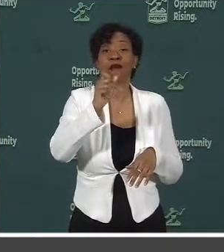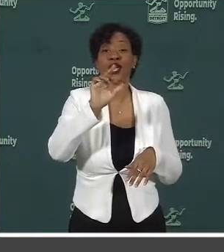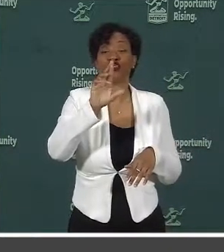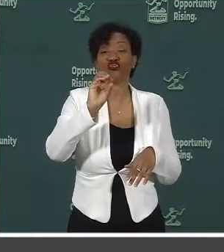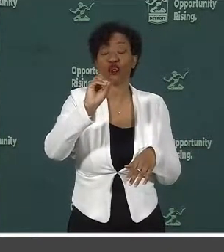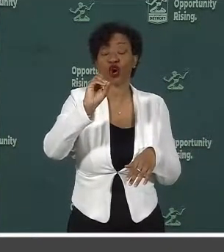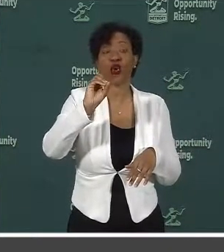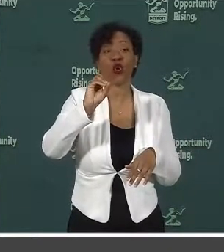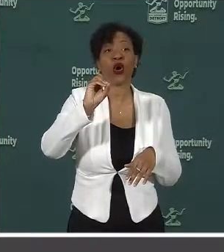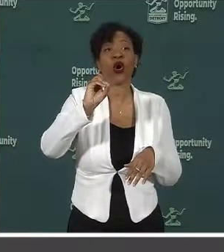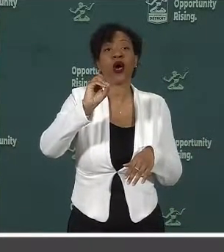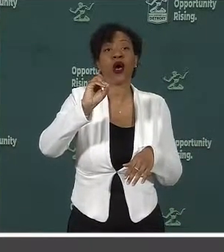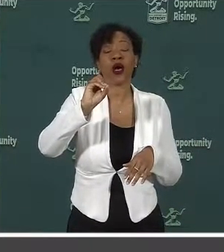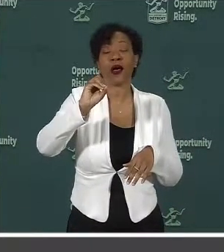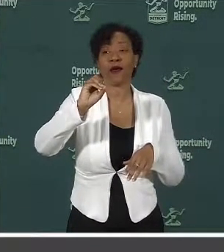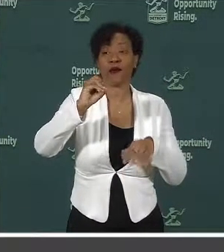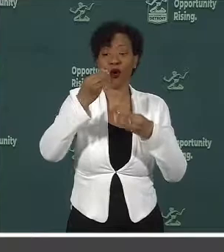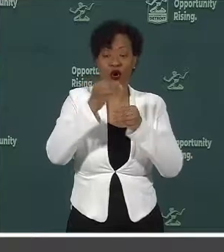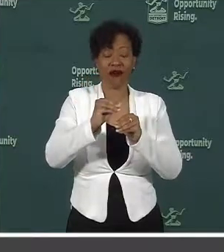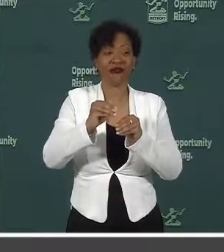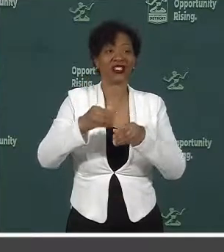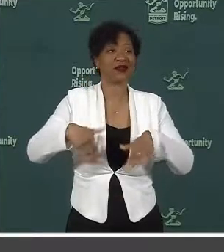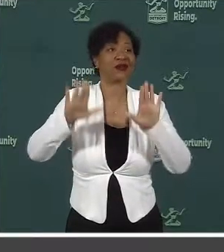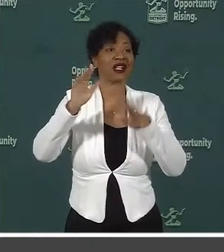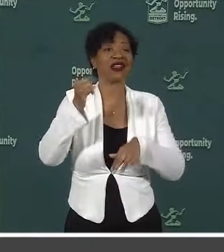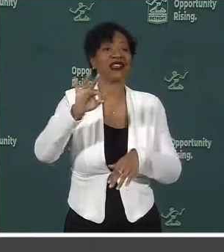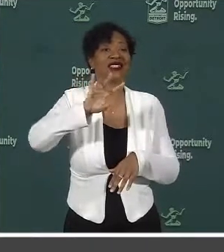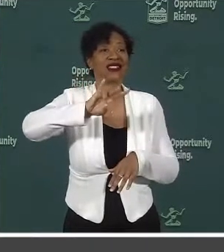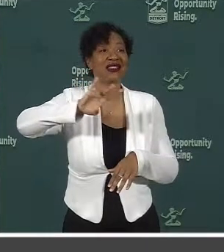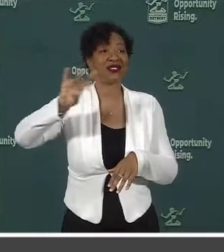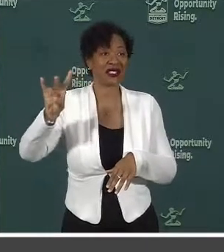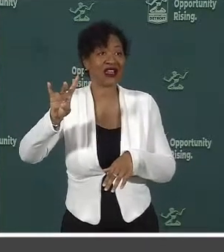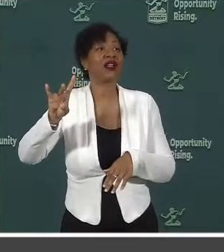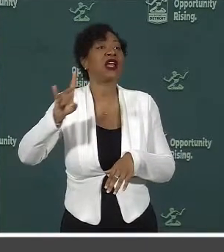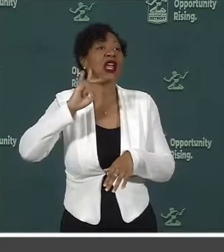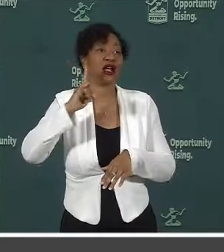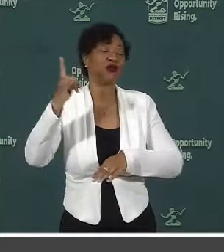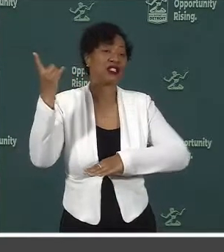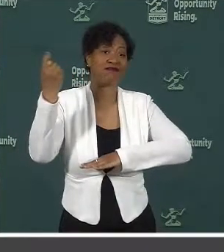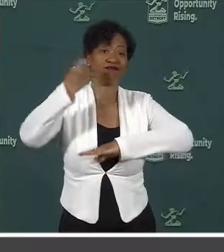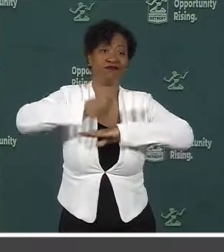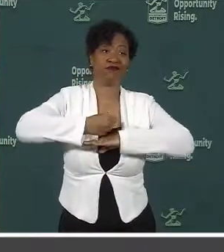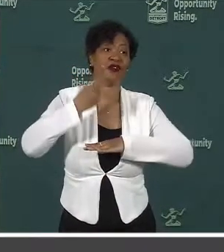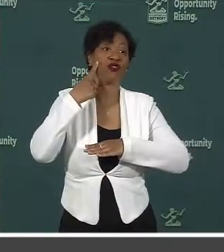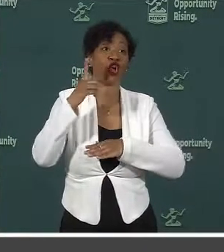DOWNTOWN SINCE SEVENTY SEVEN IT WAS FAMOUS BECAUSE IT HAD BEEN ABANDONED FOR A LONG SO LONG A TREE STARTED TO GROW OUT OF THE